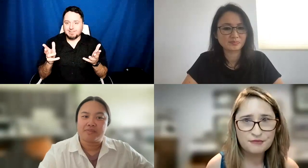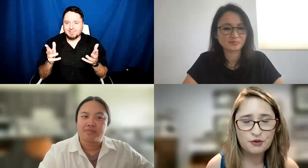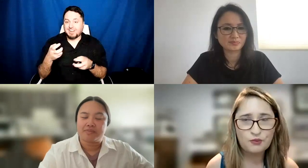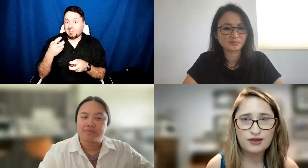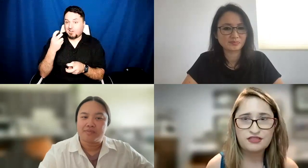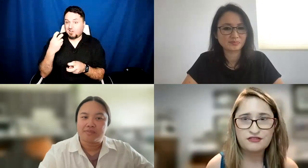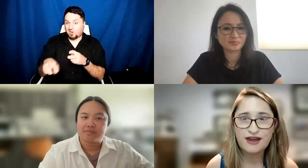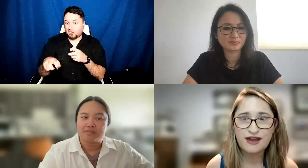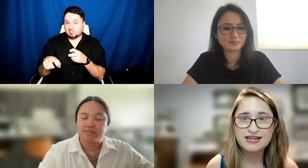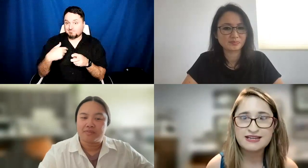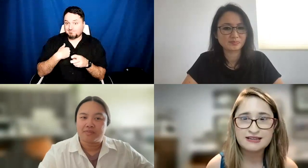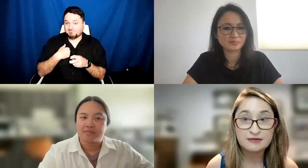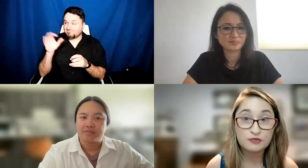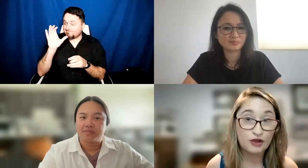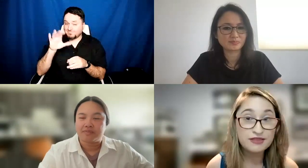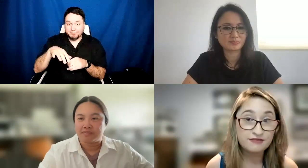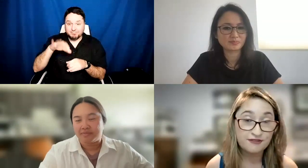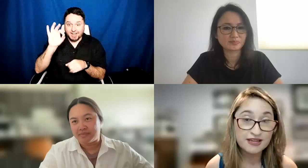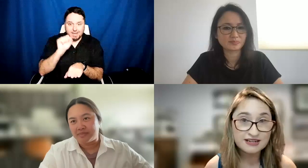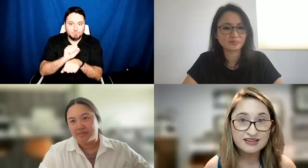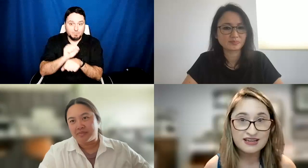with finding employment that fit,